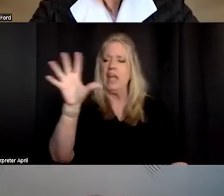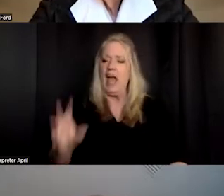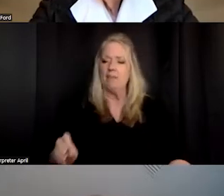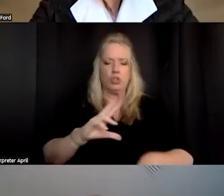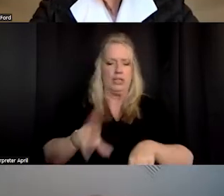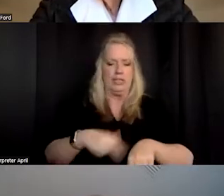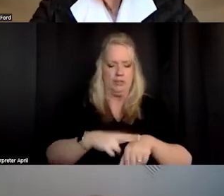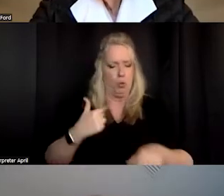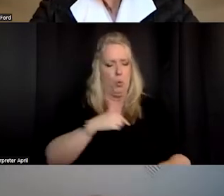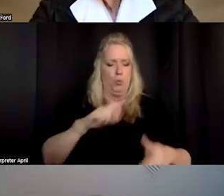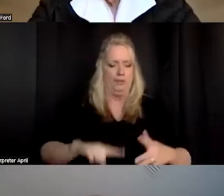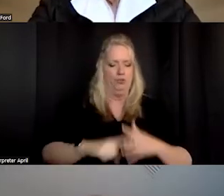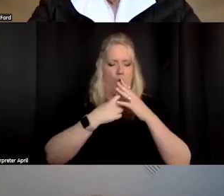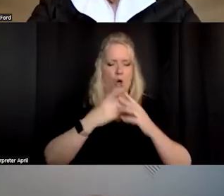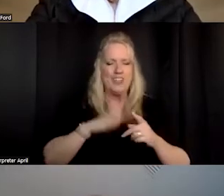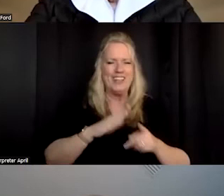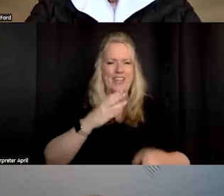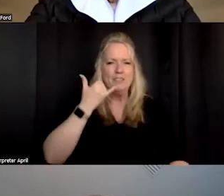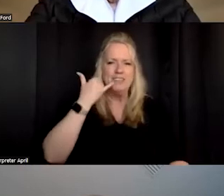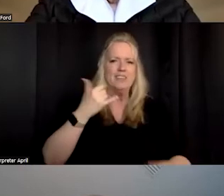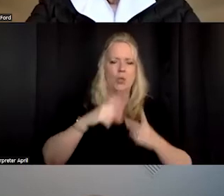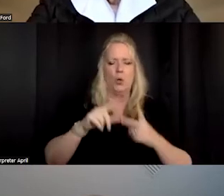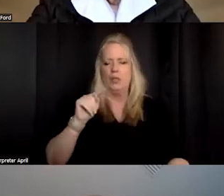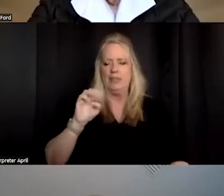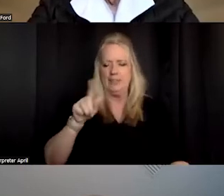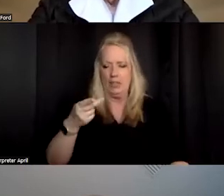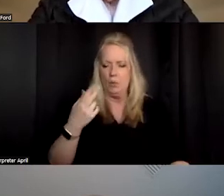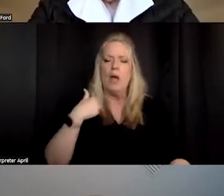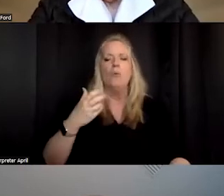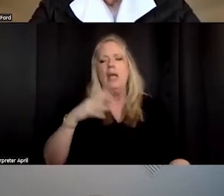WE STARTED OFF WITH A TELEPHONE OR TELEGRAPH, AND NOW WE HAVE CELL PHONES. AND THEY JUST, JUMP RIGHT